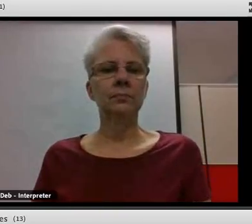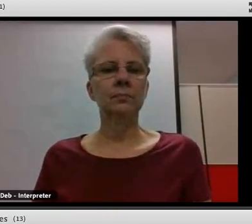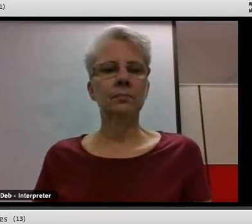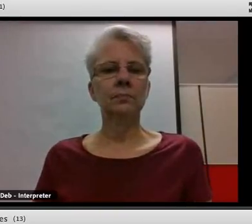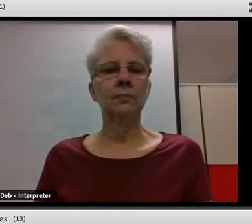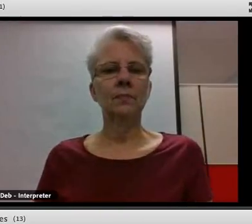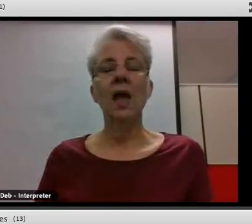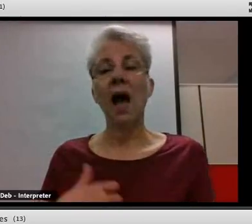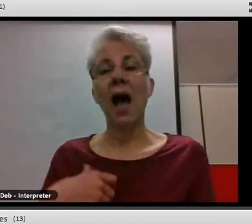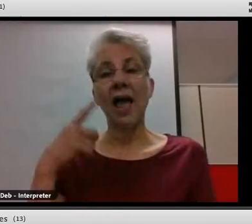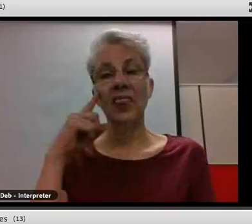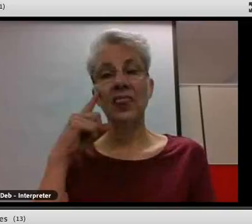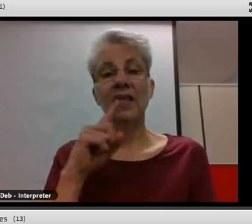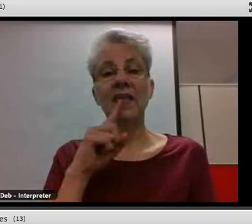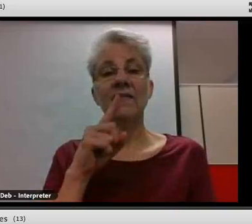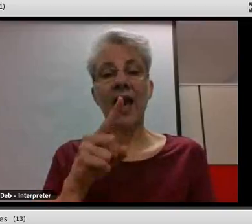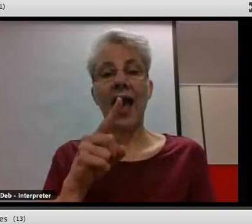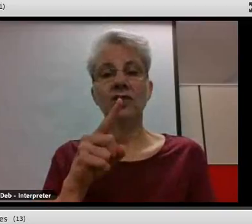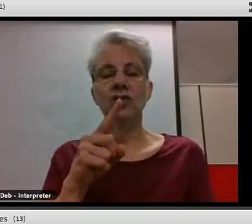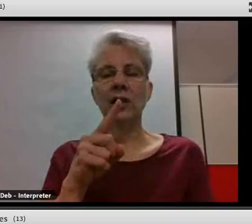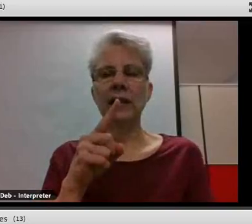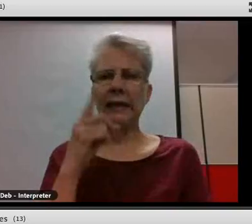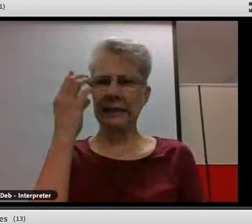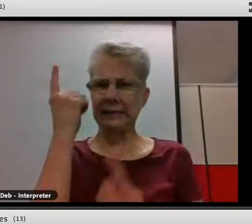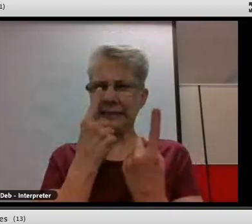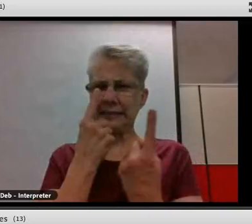Understand means you can understand and operate it.